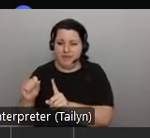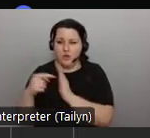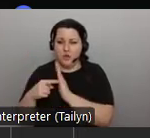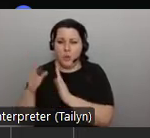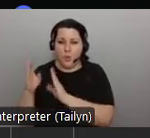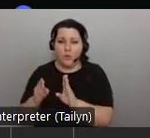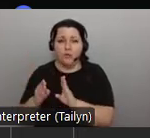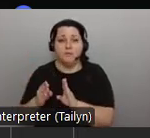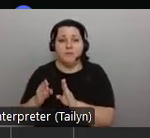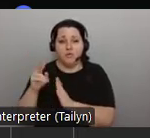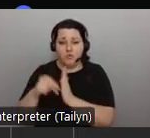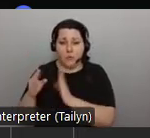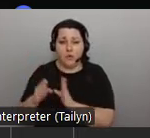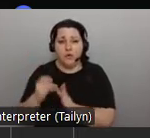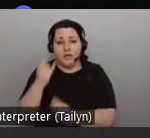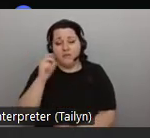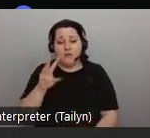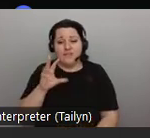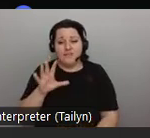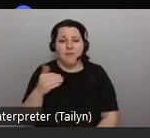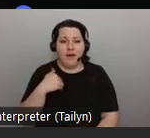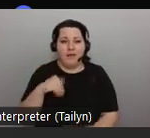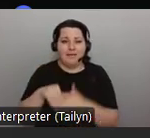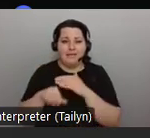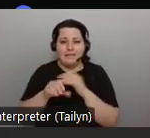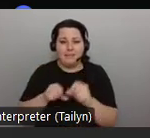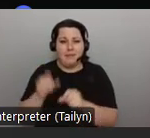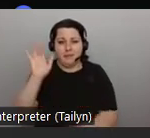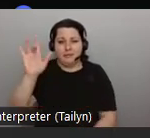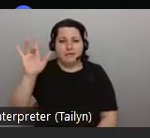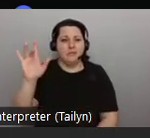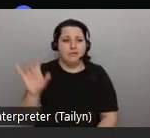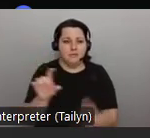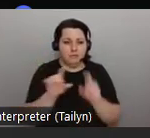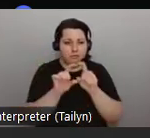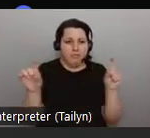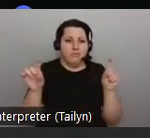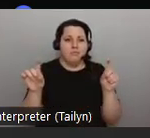mentioned before in our drawing group, like for paragraph styles there is a button, "arrange," and the last one is